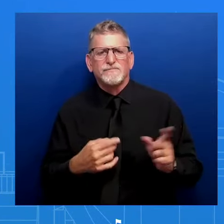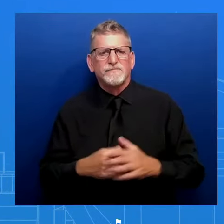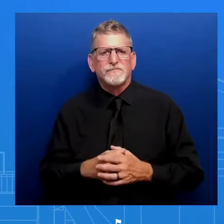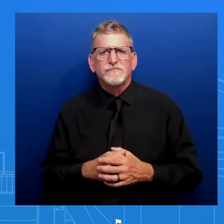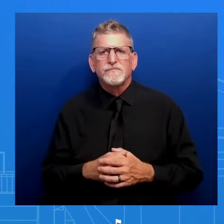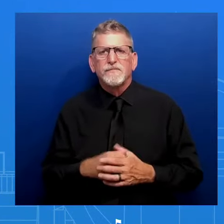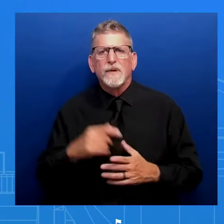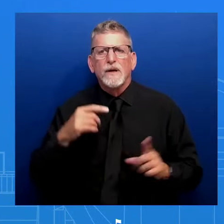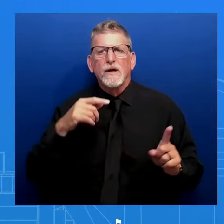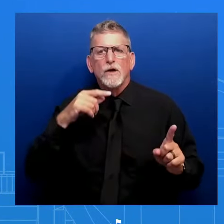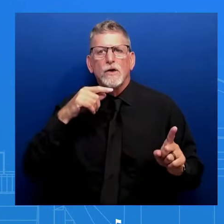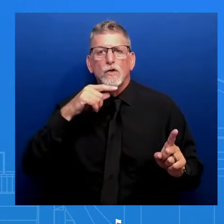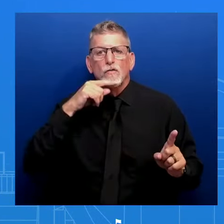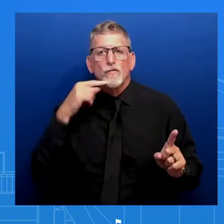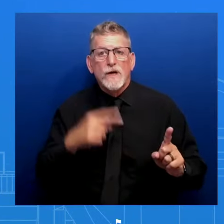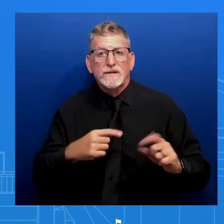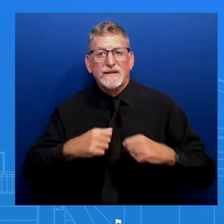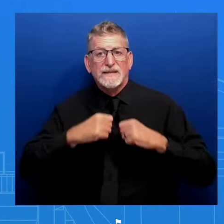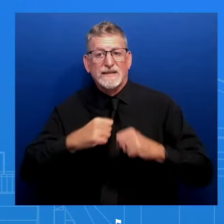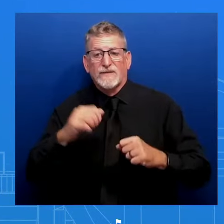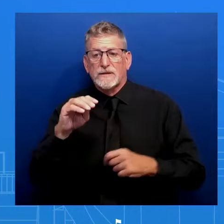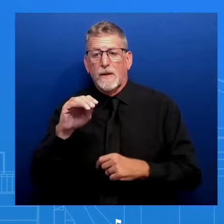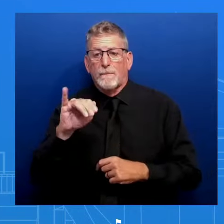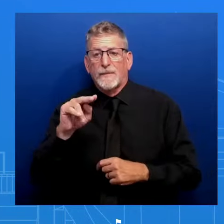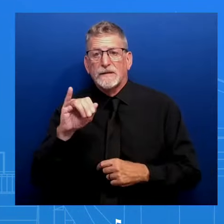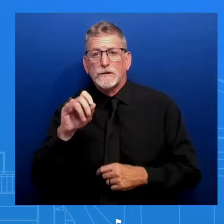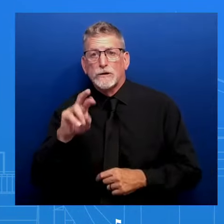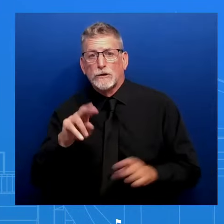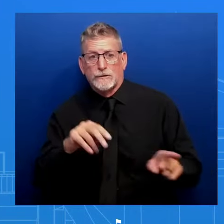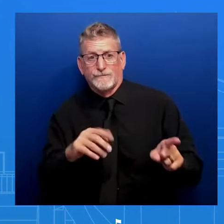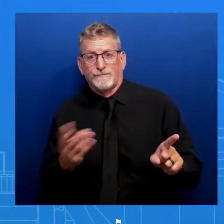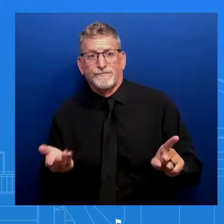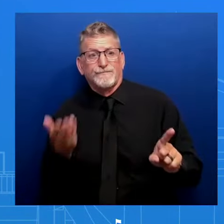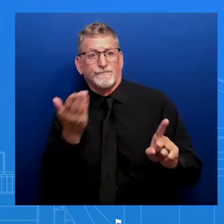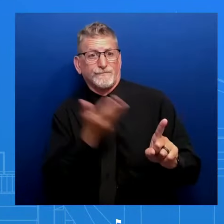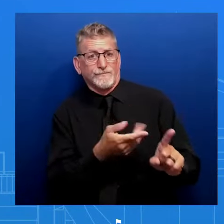will discuss importing weapons from North Korea.